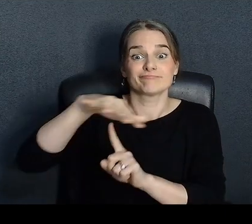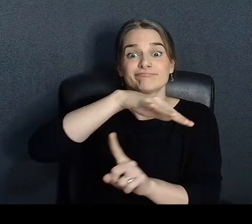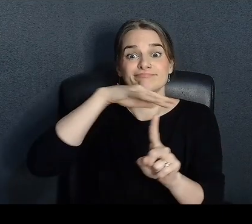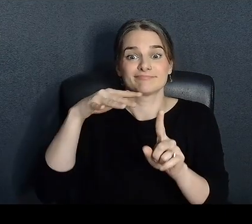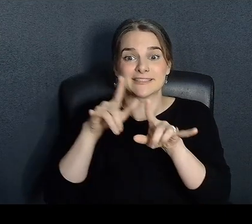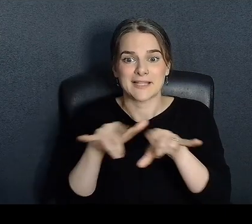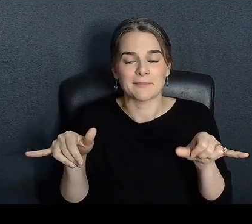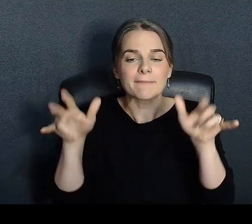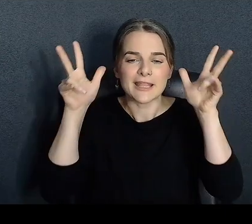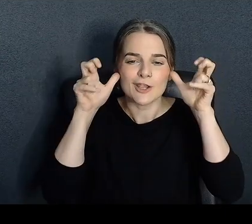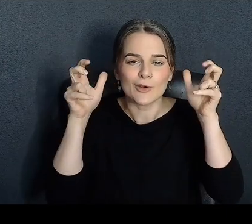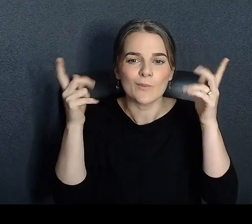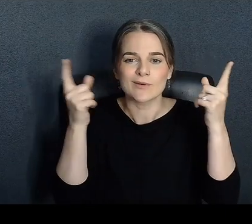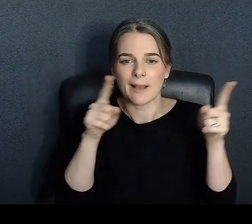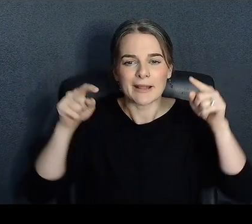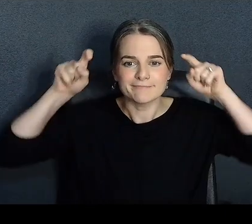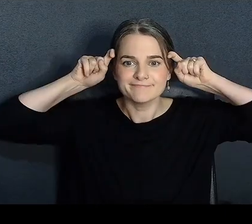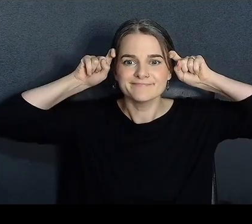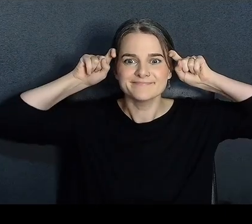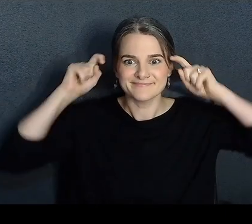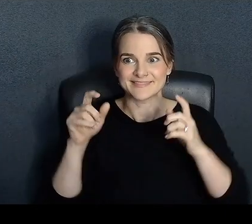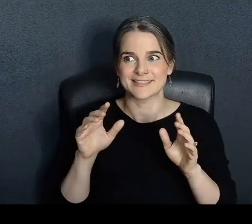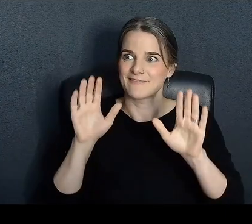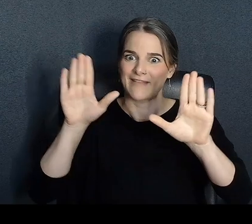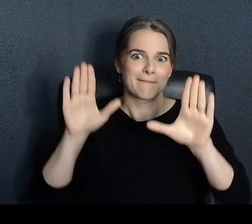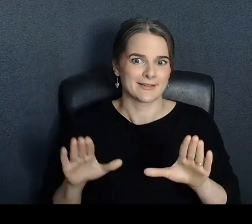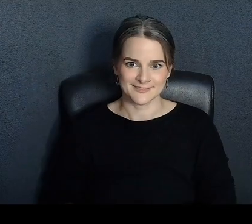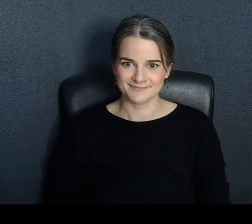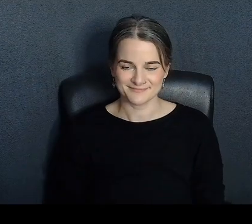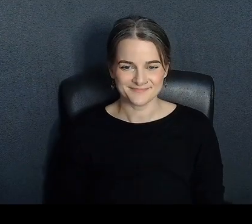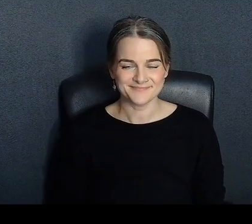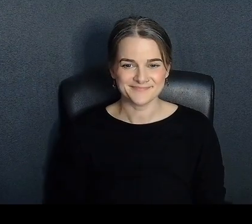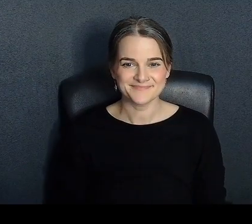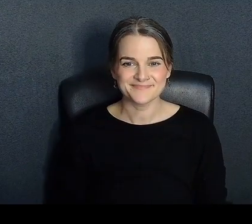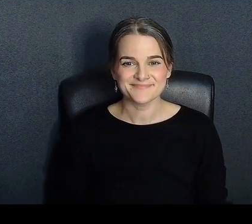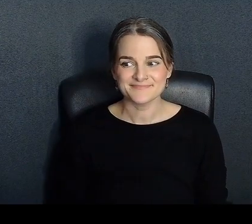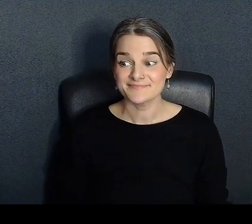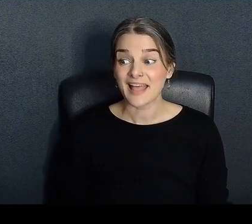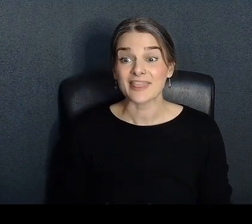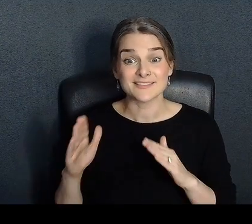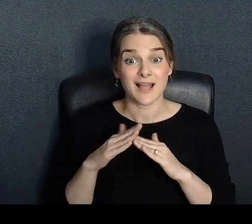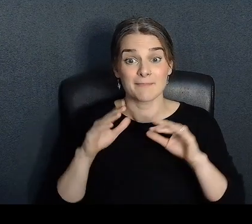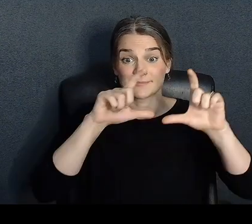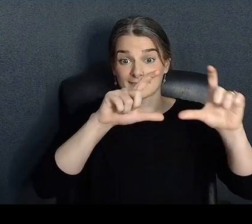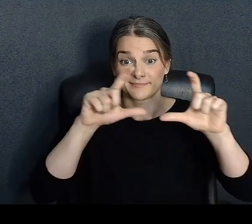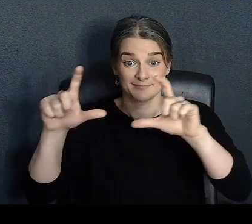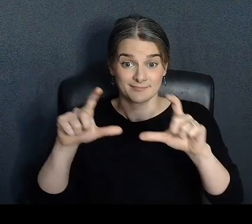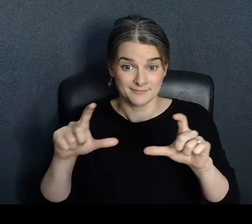So these are some-- the next few items we have on the top is called the Conversor Pro Plus.